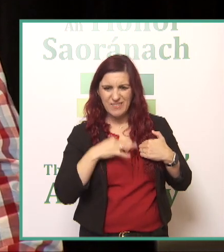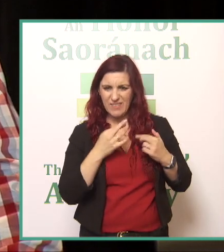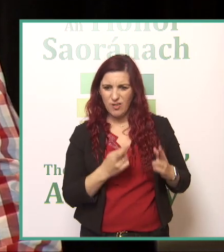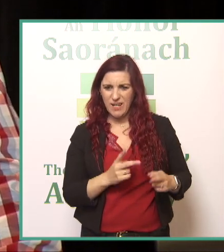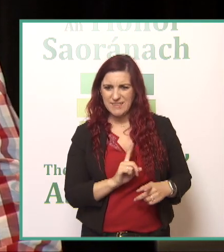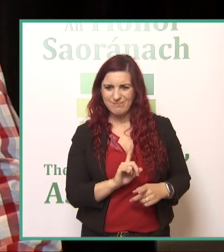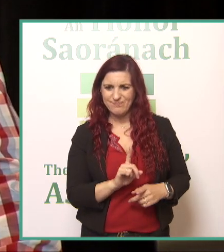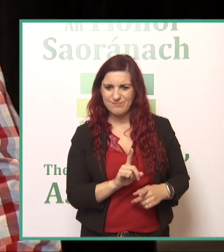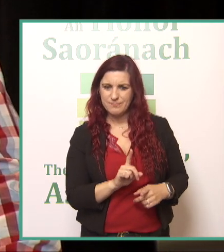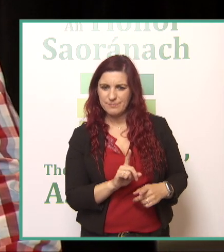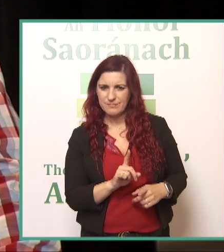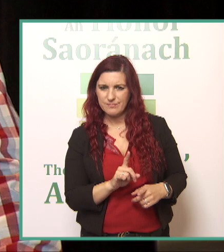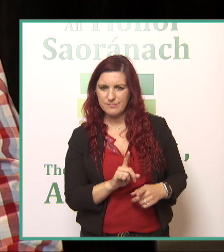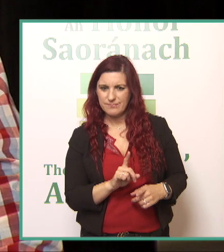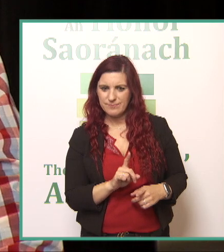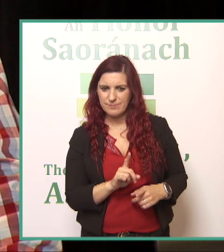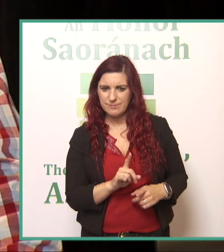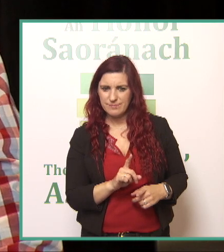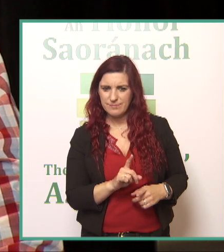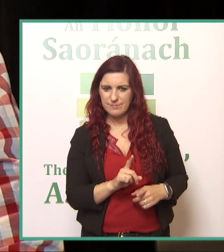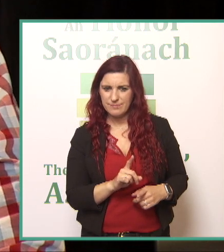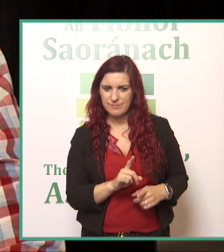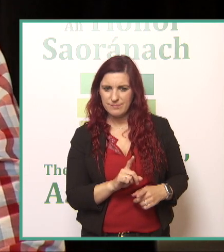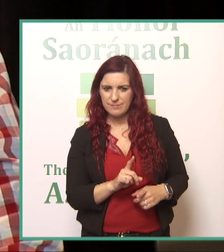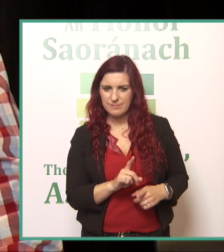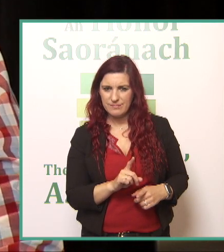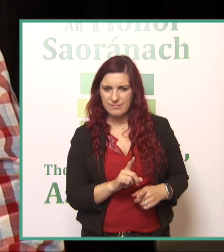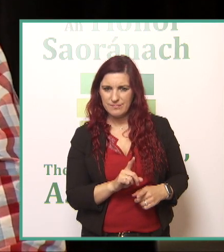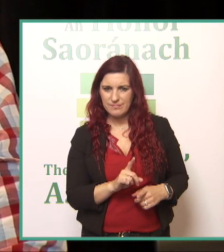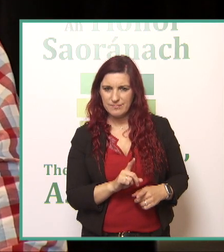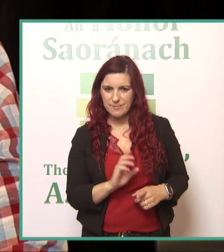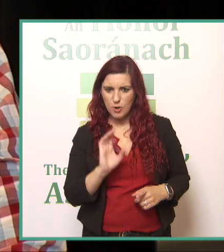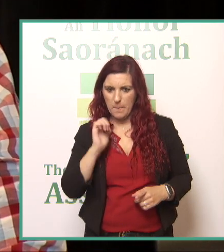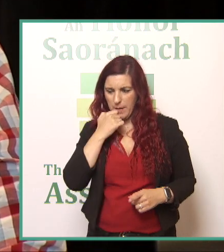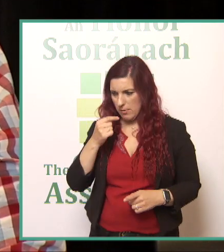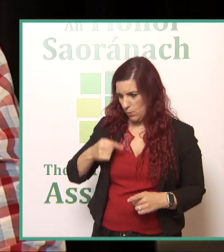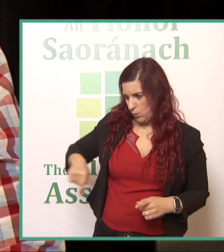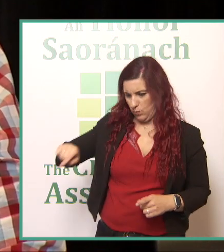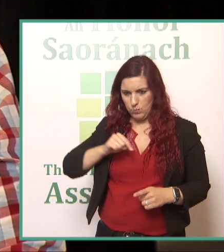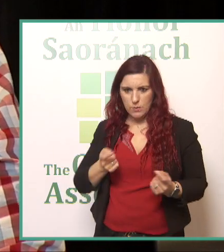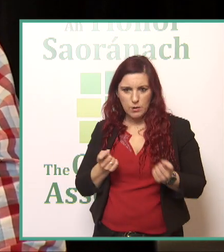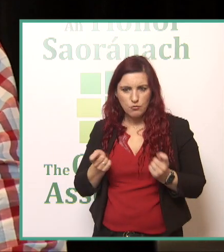Just it just didn't feel right. And so. Because we have control because we do own